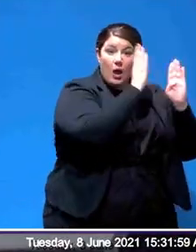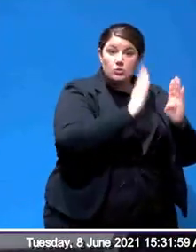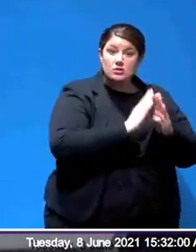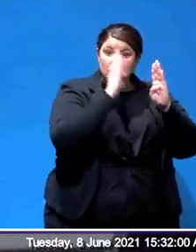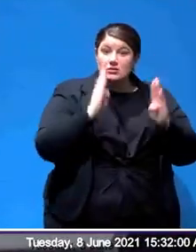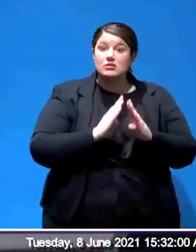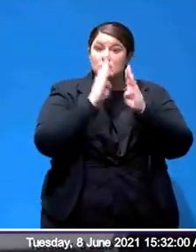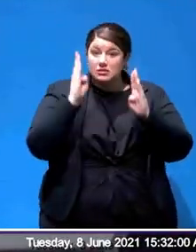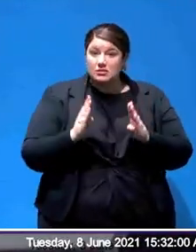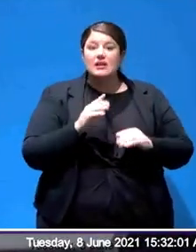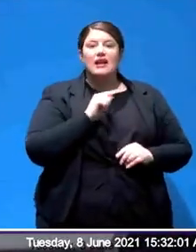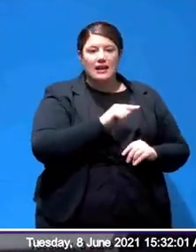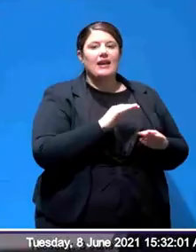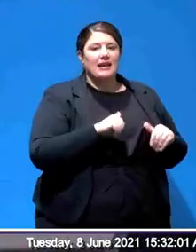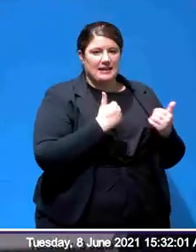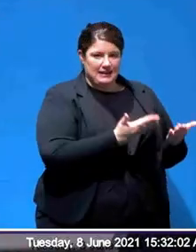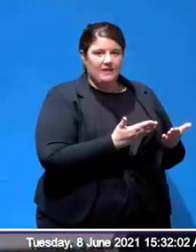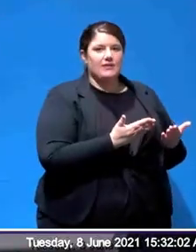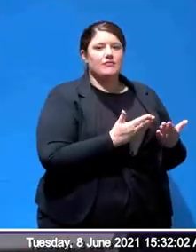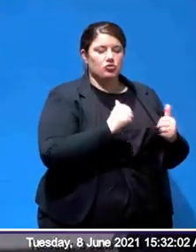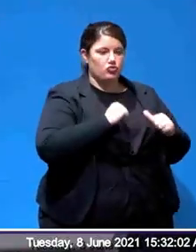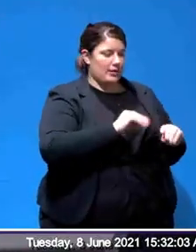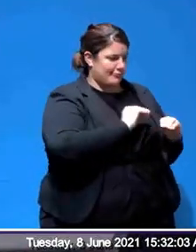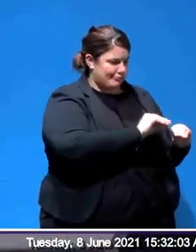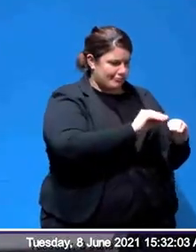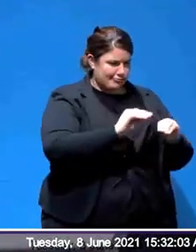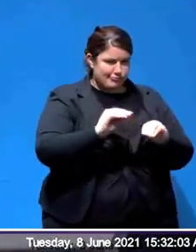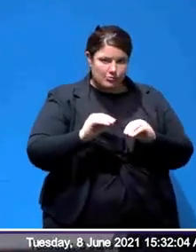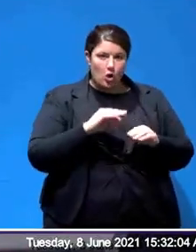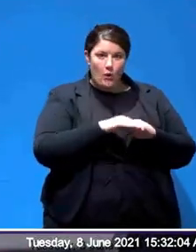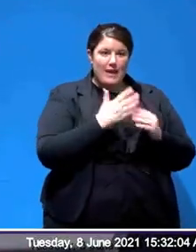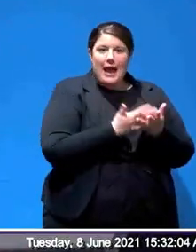on-the-job training, really, around RiskMan reporting, is my understanding.